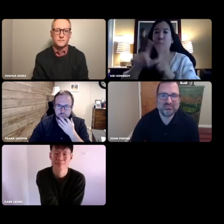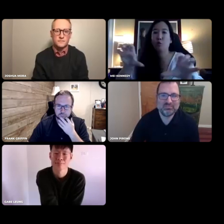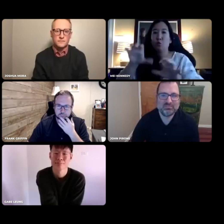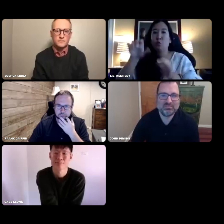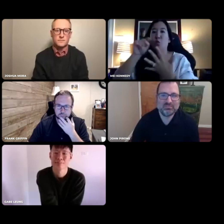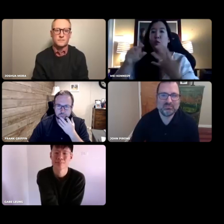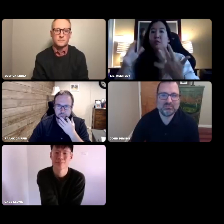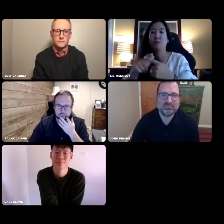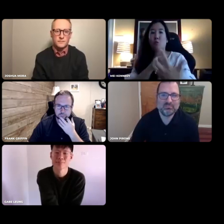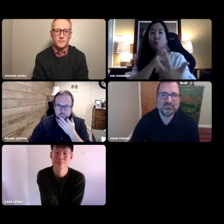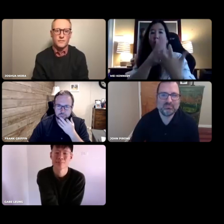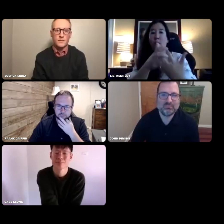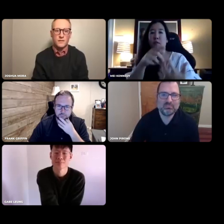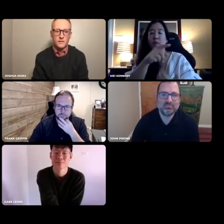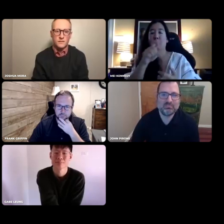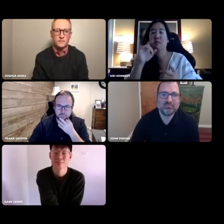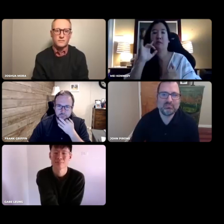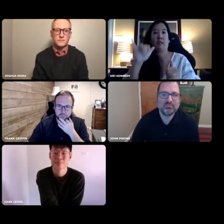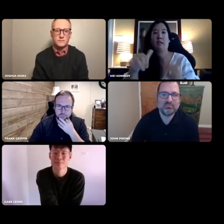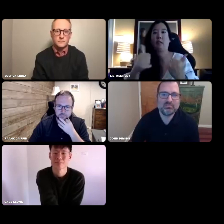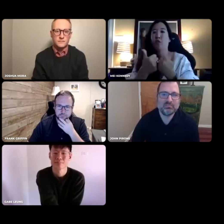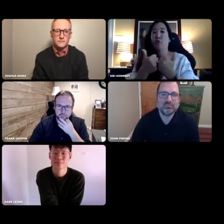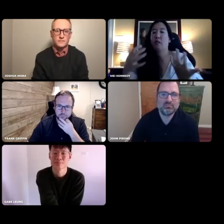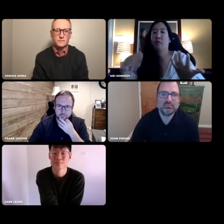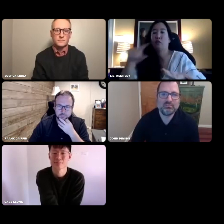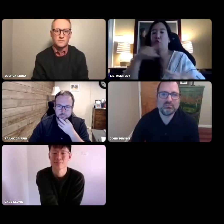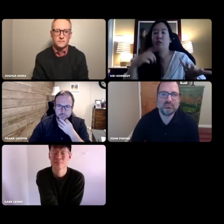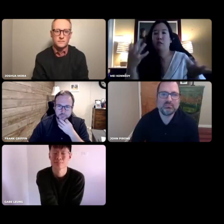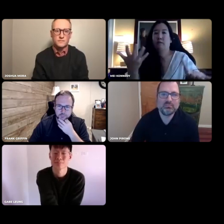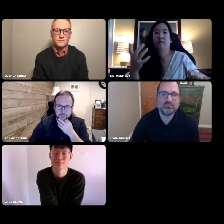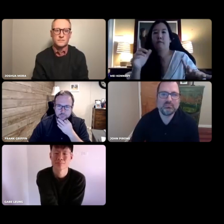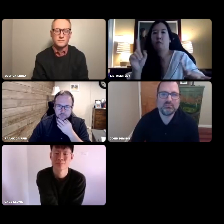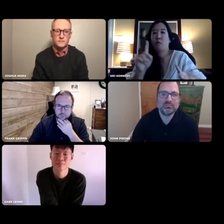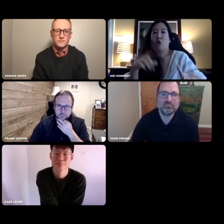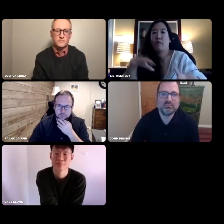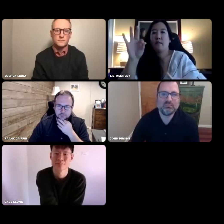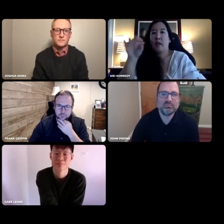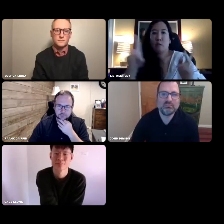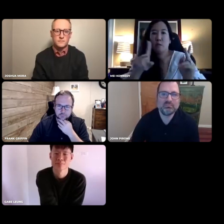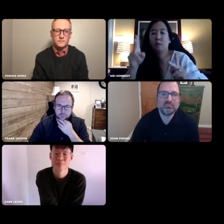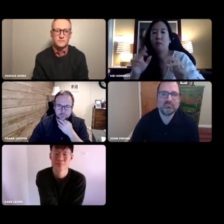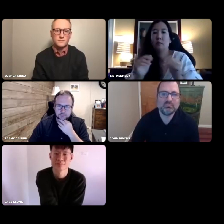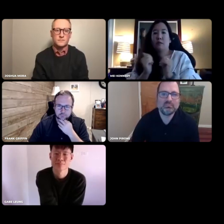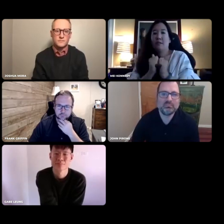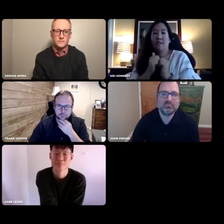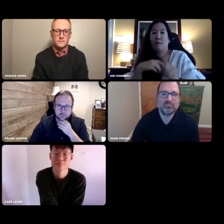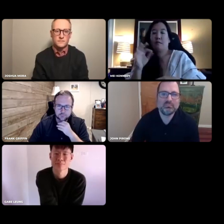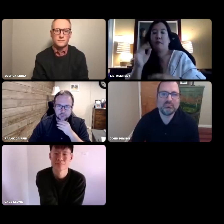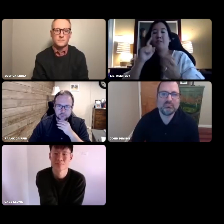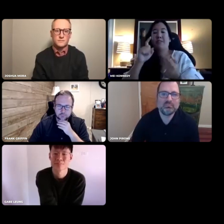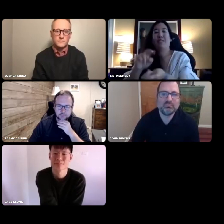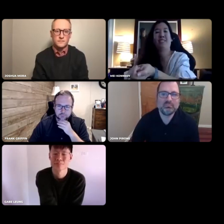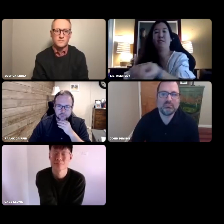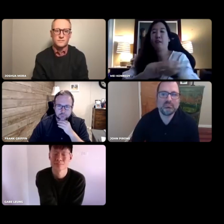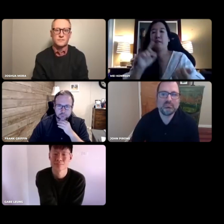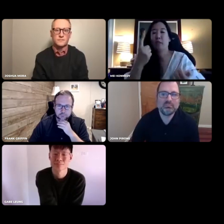There are specific people we need to bring in to meet those needs and accommodate our students.